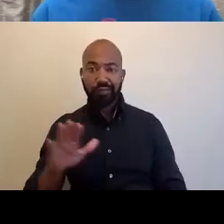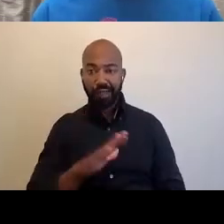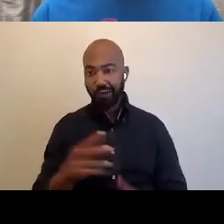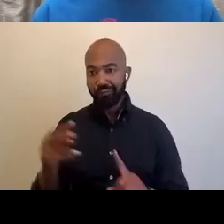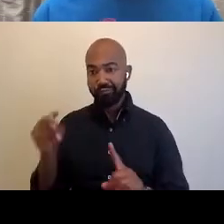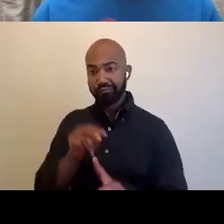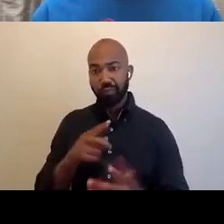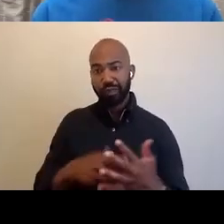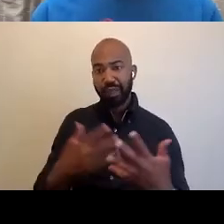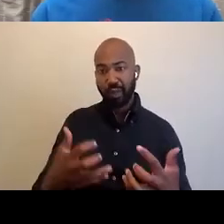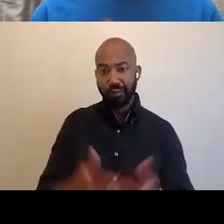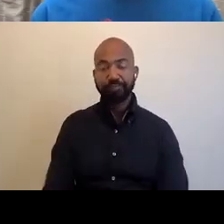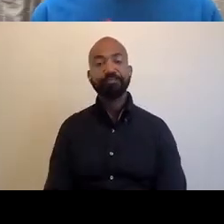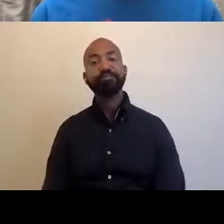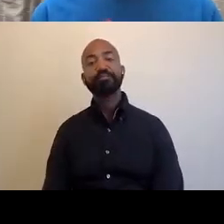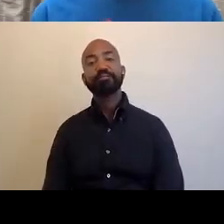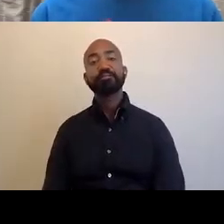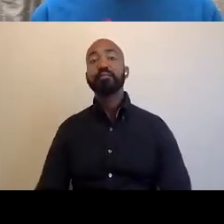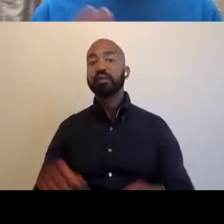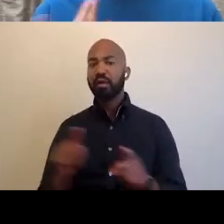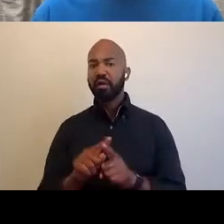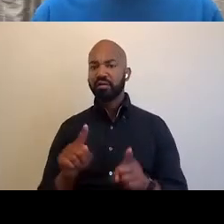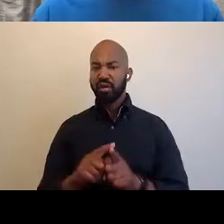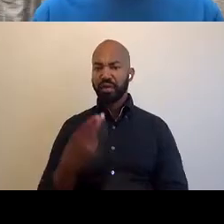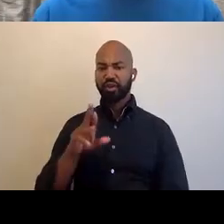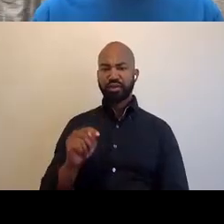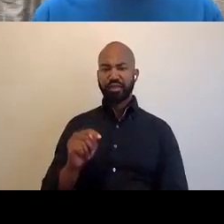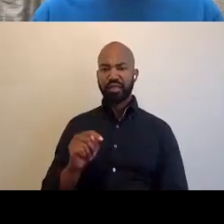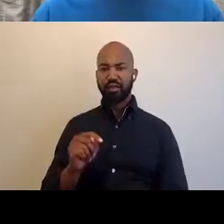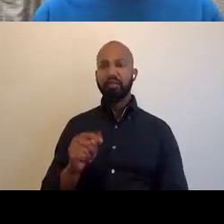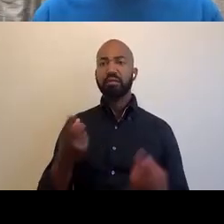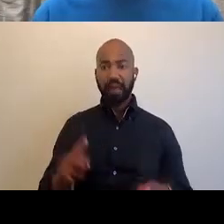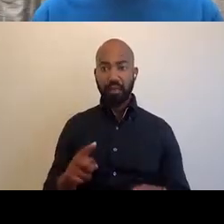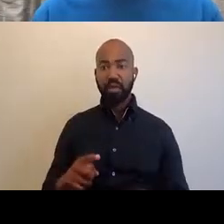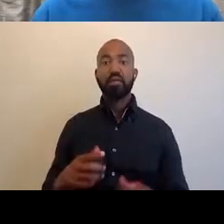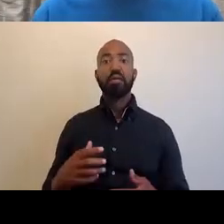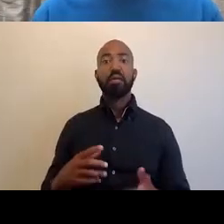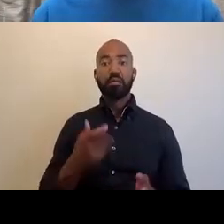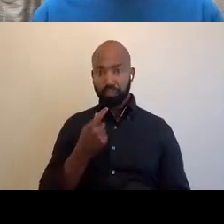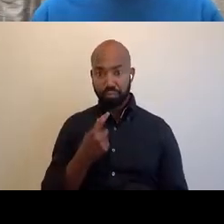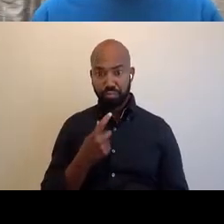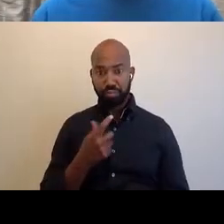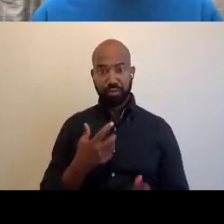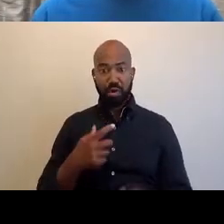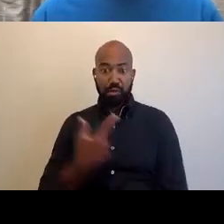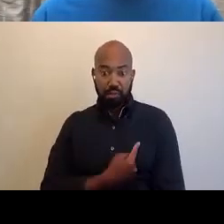And also what do you do if you don't feel well on HRT? So I mentioned the nipple drainage, definitely bring that up. That breast tenderness.